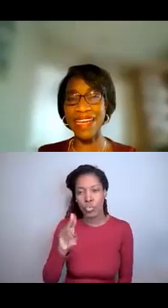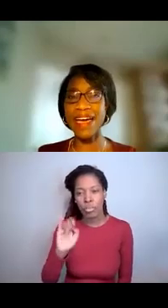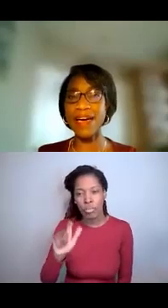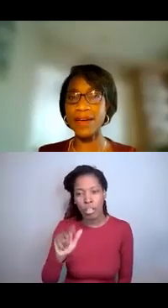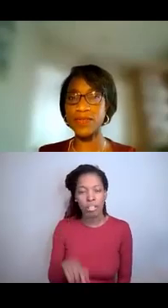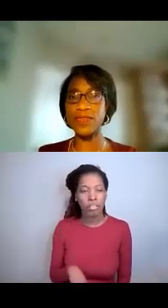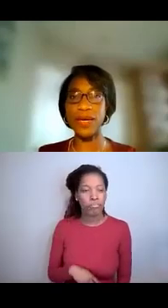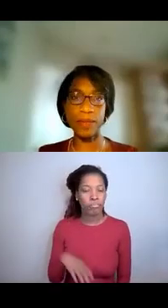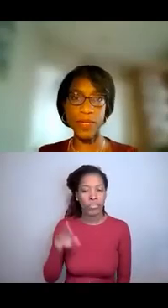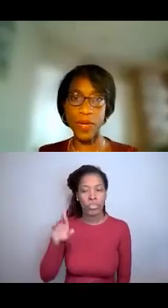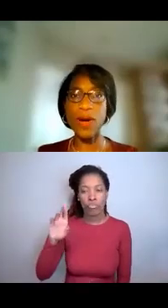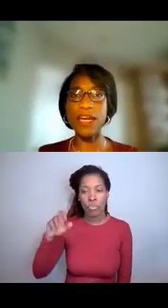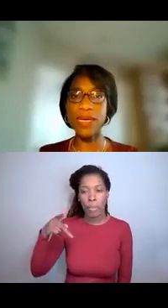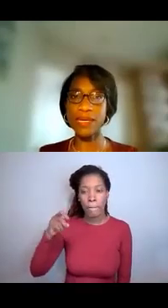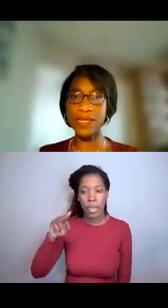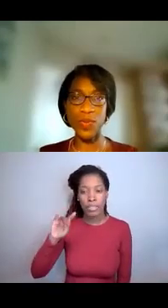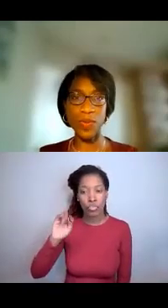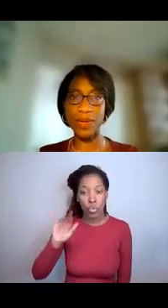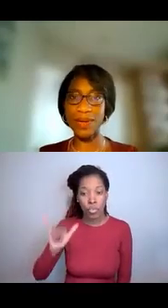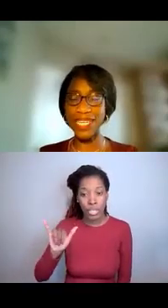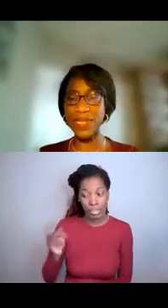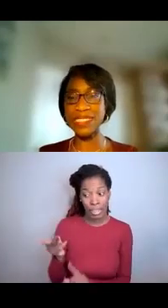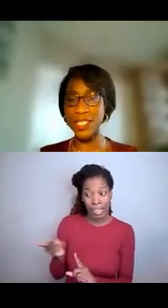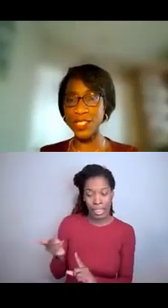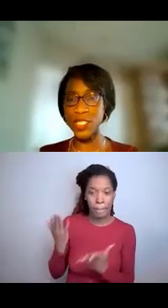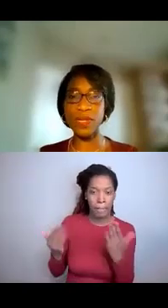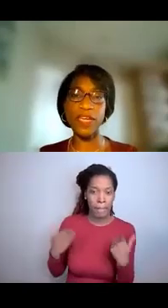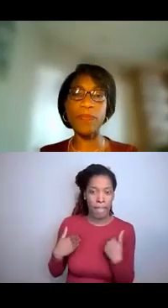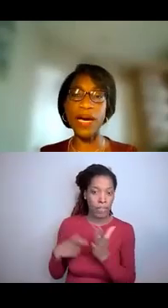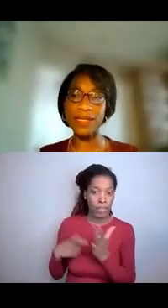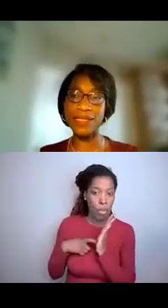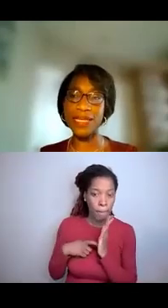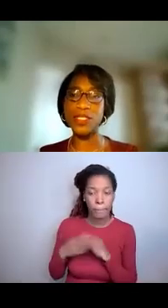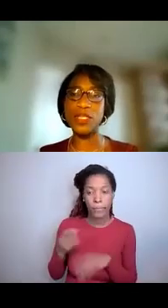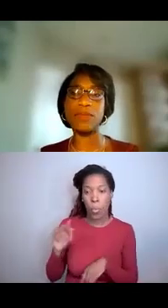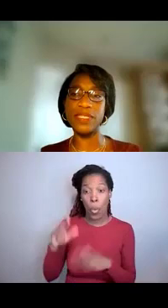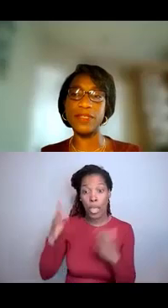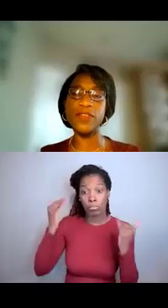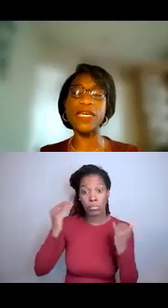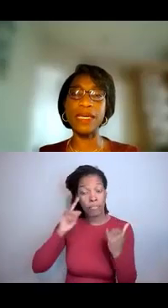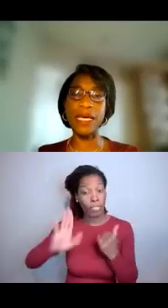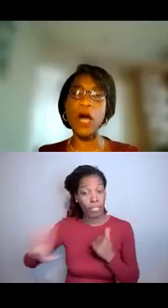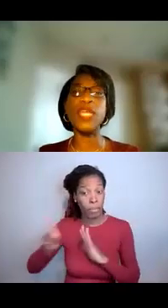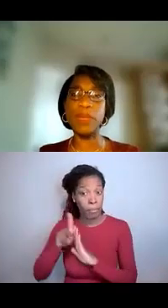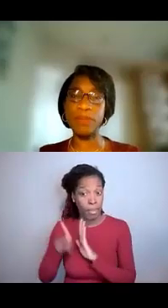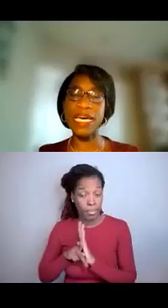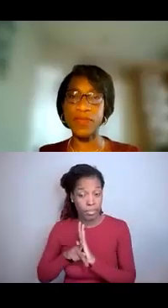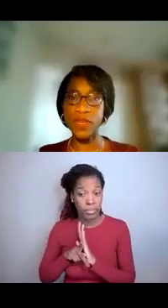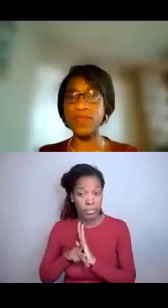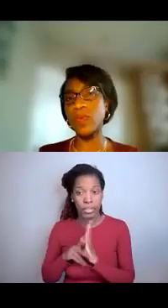might have the requirement or an expectations for their policy in terms of a minimum time frame for